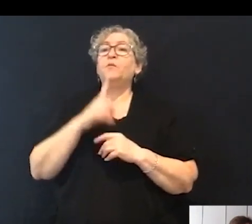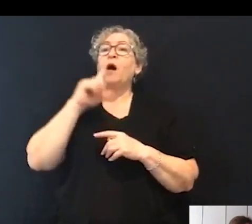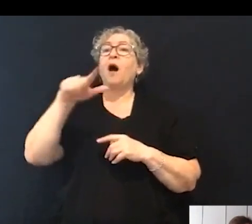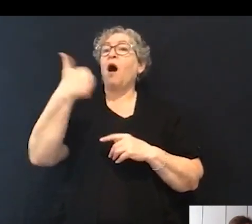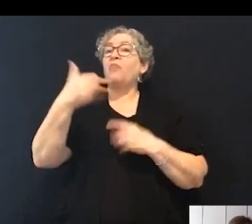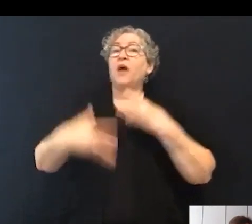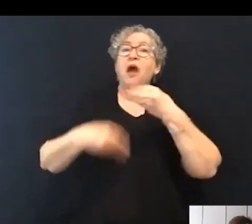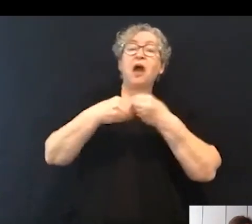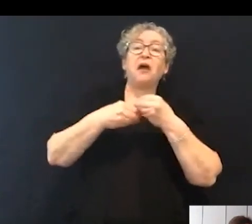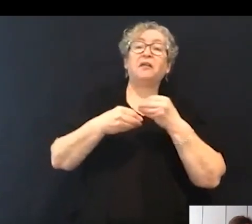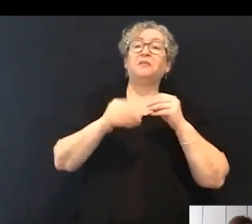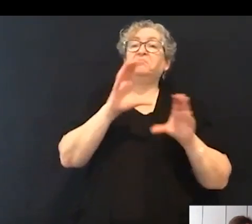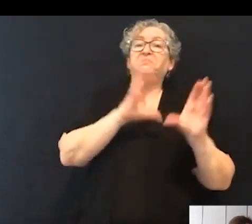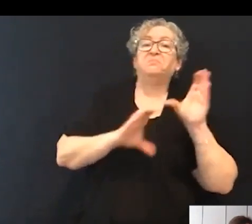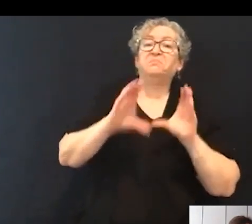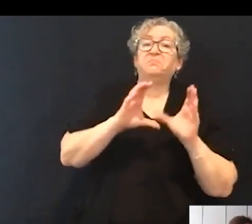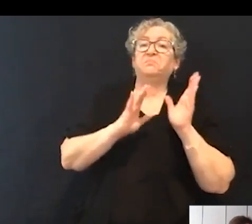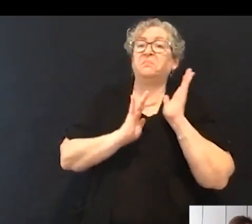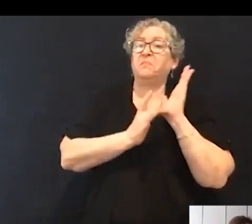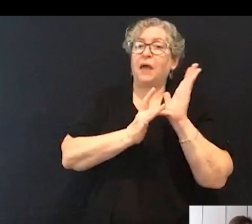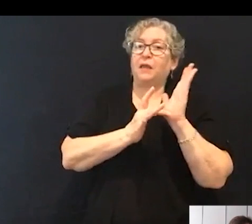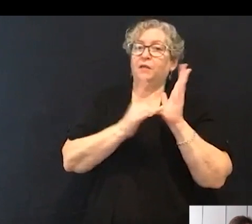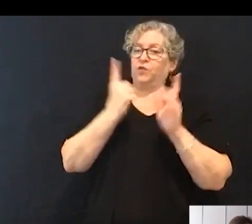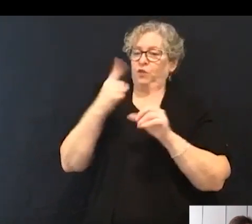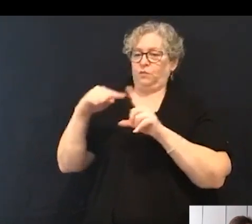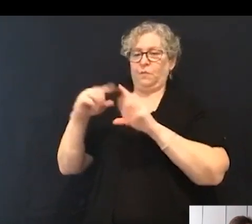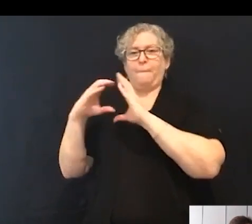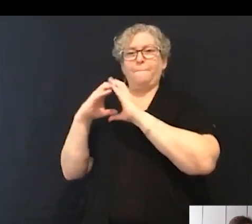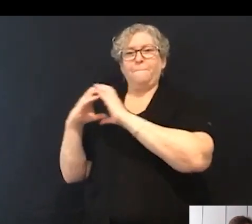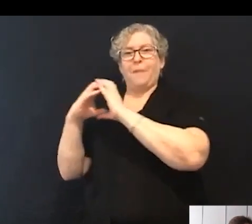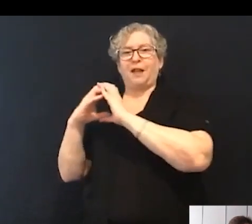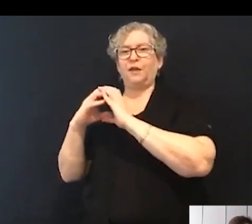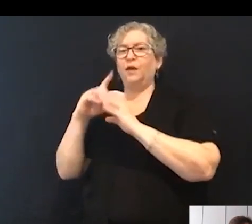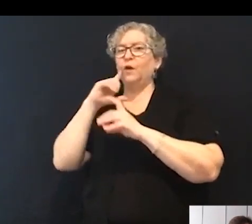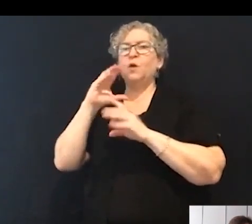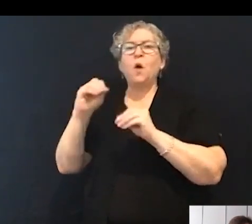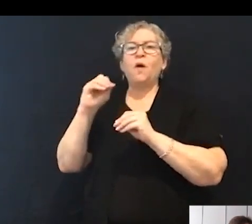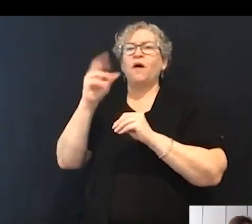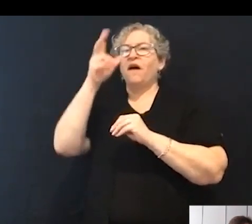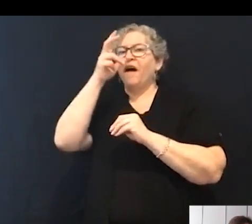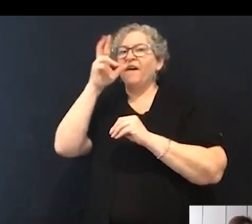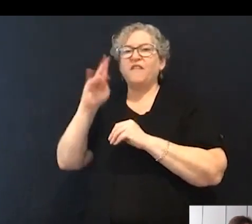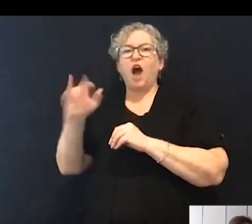other than the molecule itself. So there is no viral vector. There is nothing in addition.